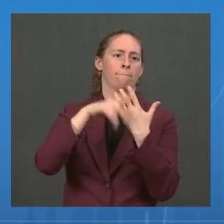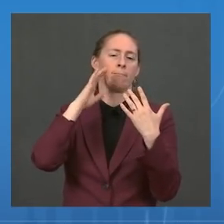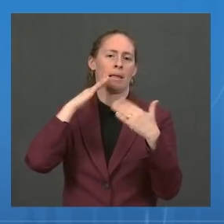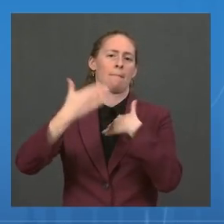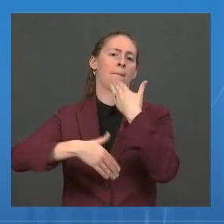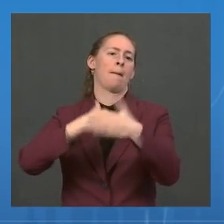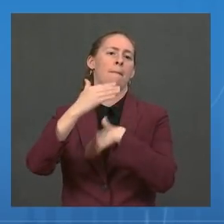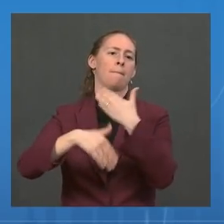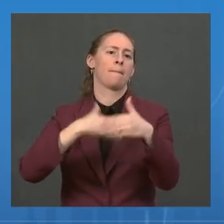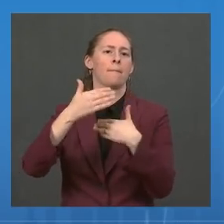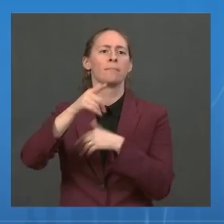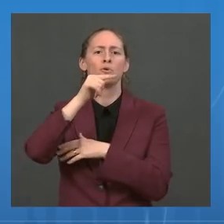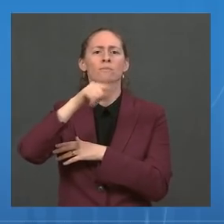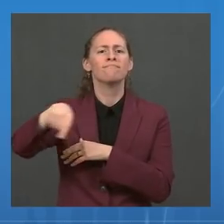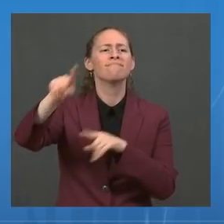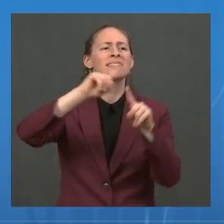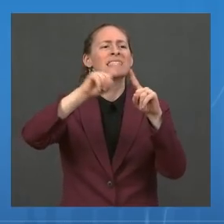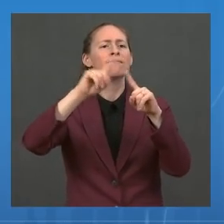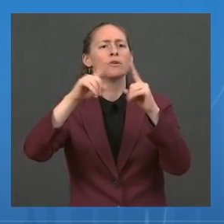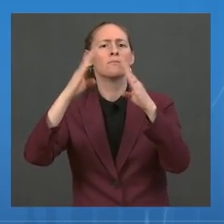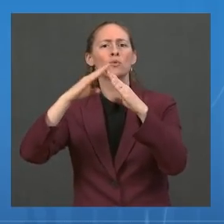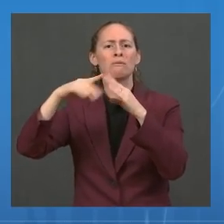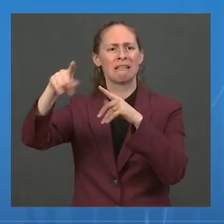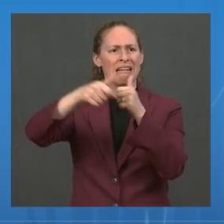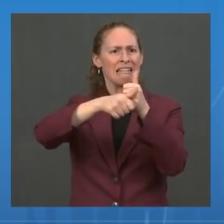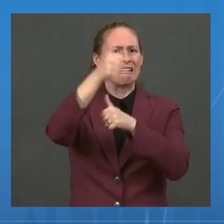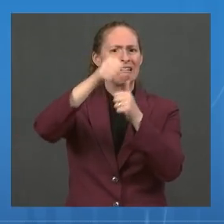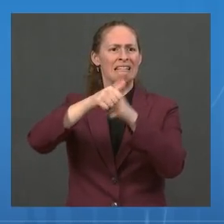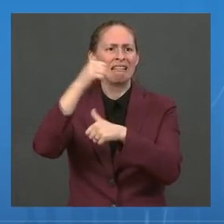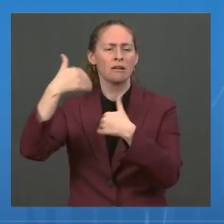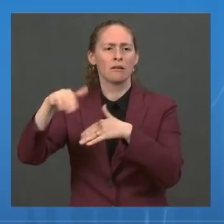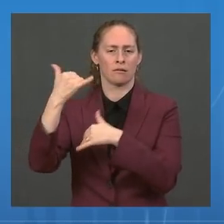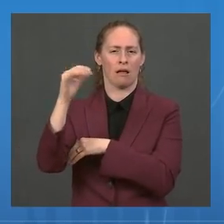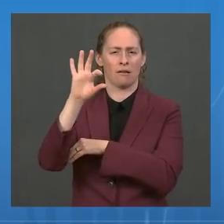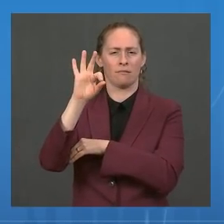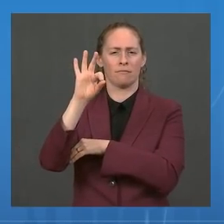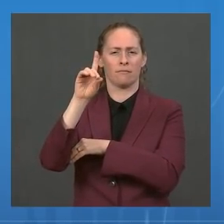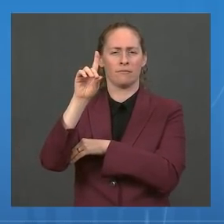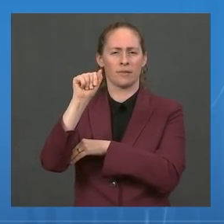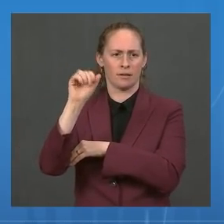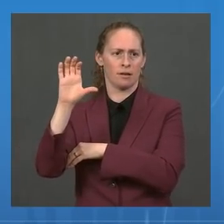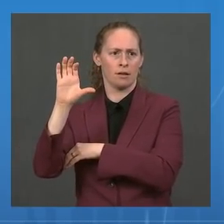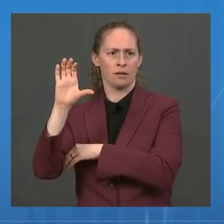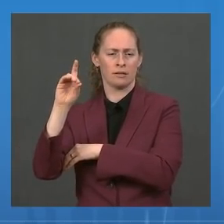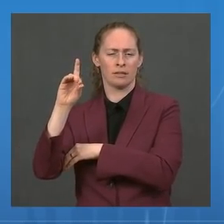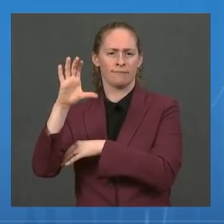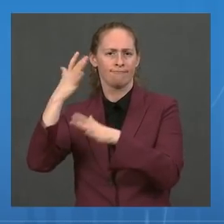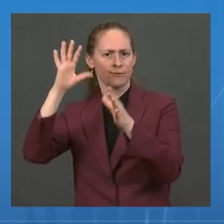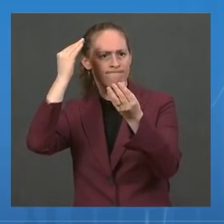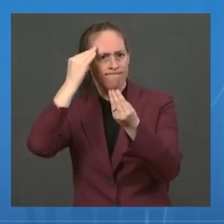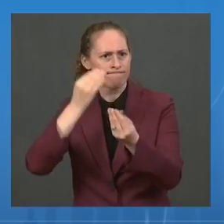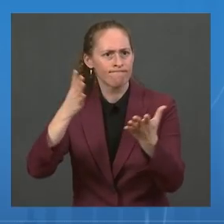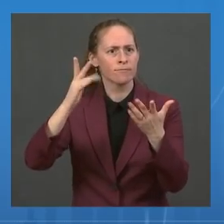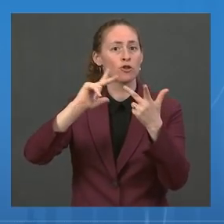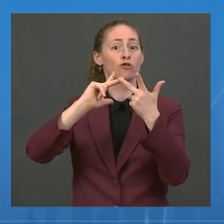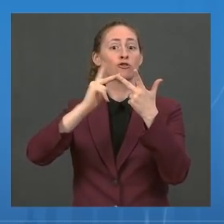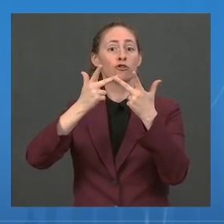That's why the FDA and CDC made their recommendations last week on boosters for those above 65, with other illnesses,